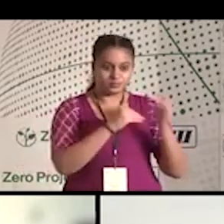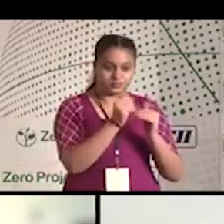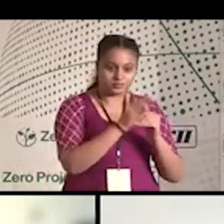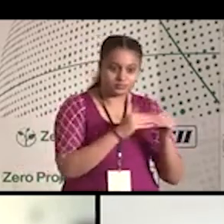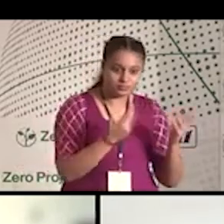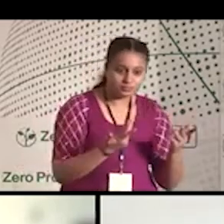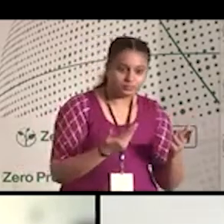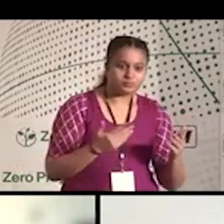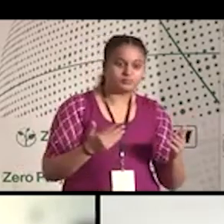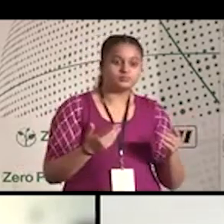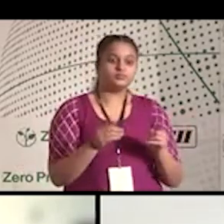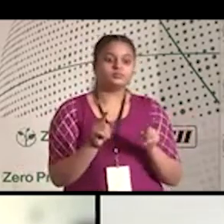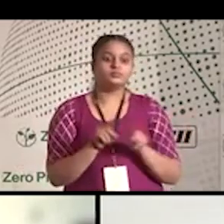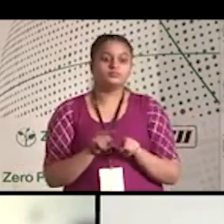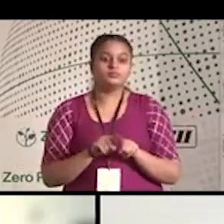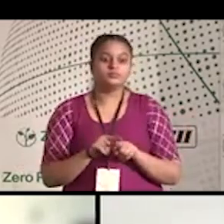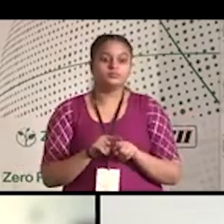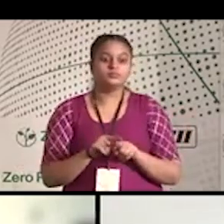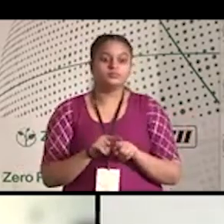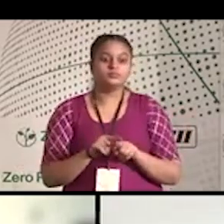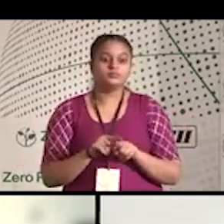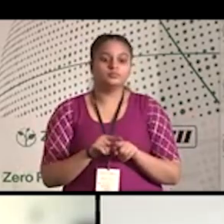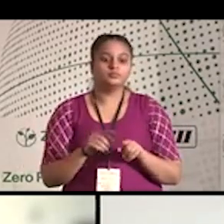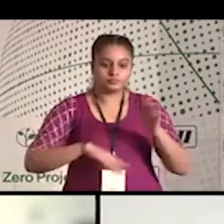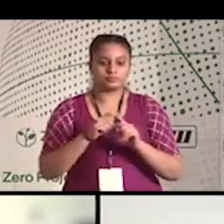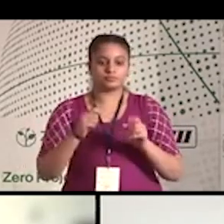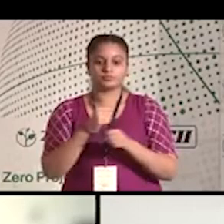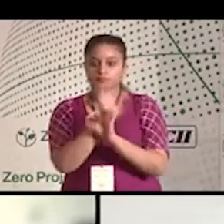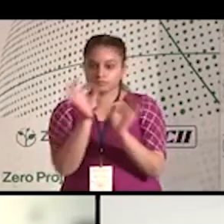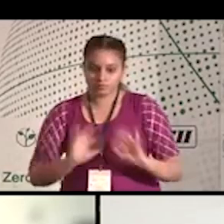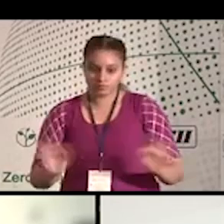before the train is ready, we need to create systems